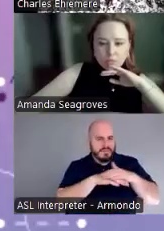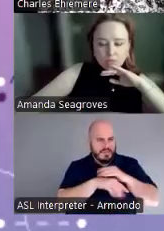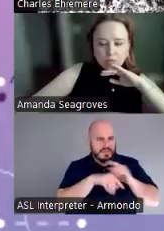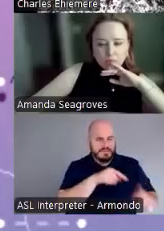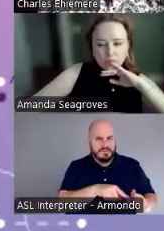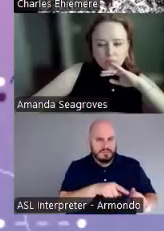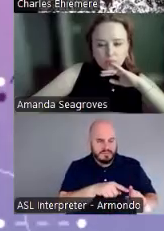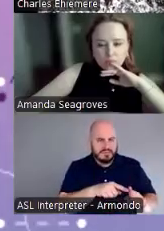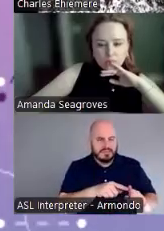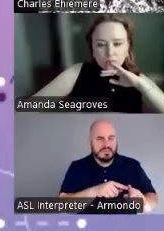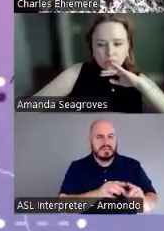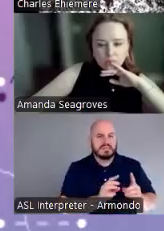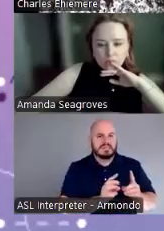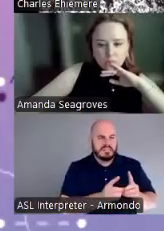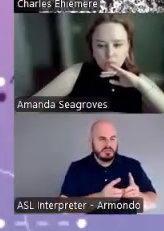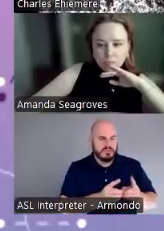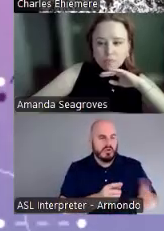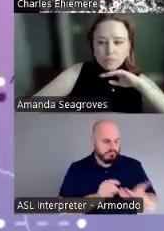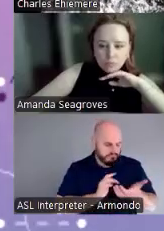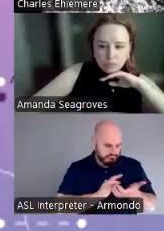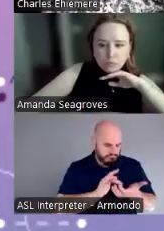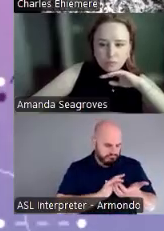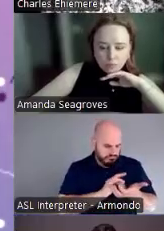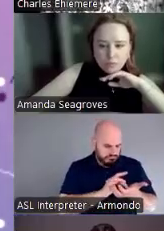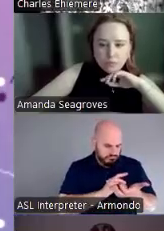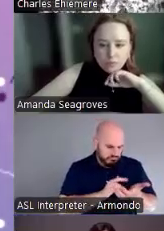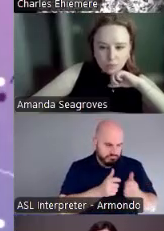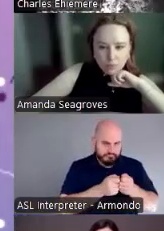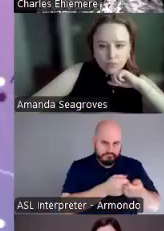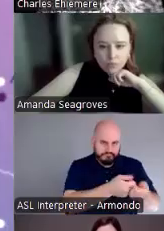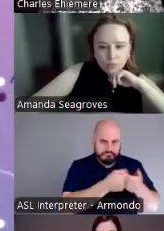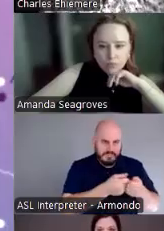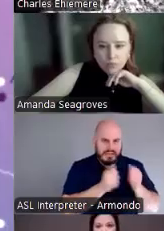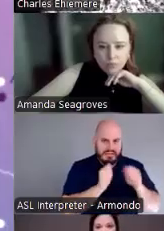they can make calls on their phone, so they are good to go.